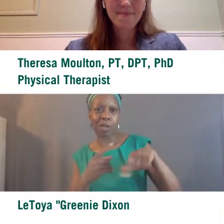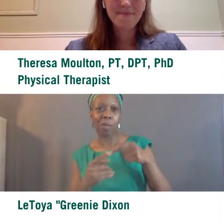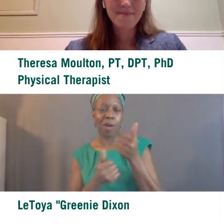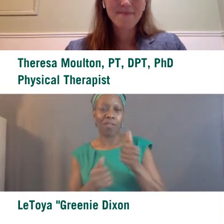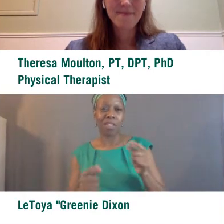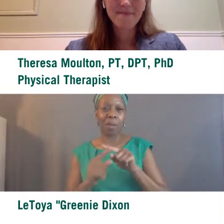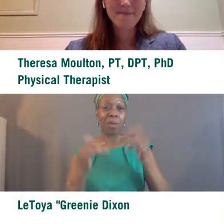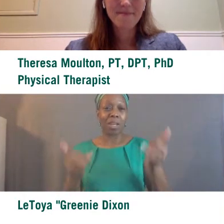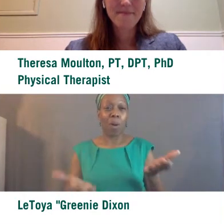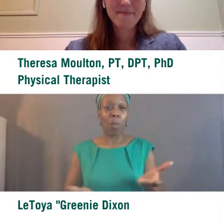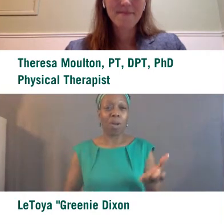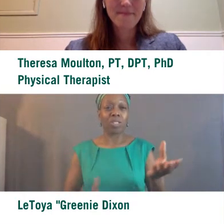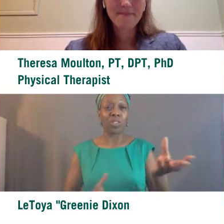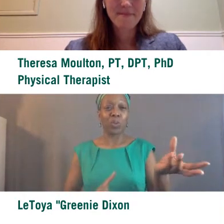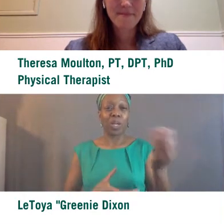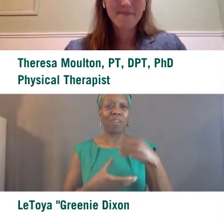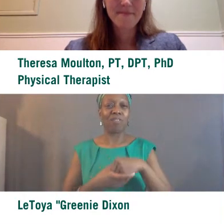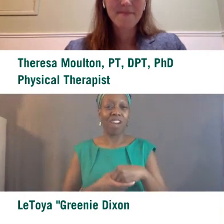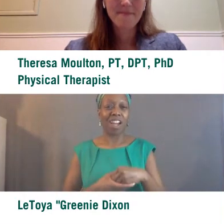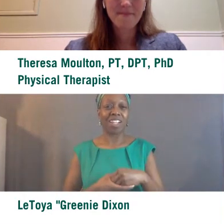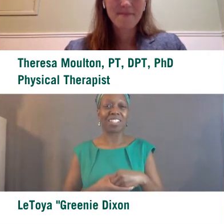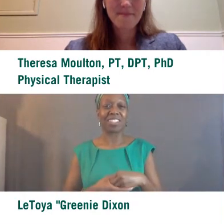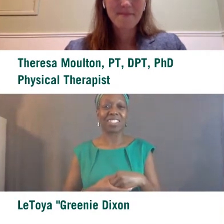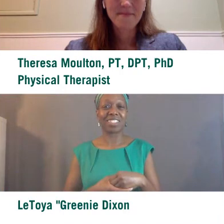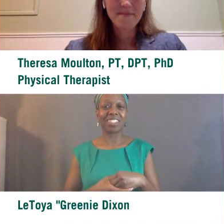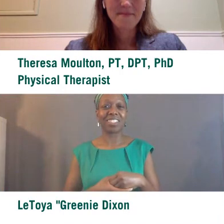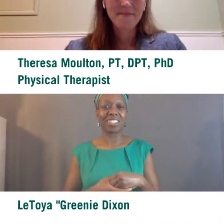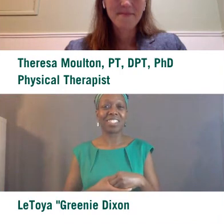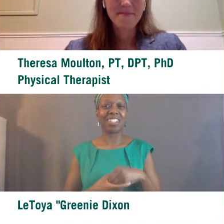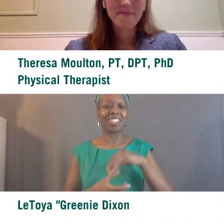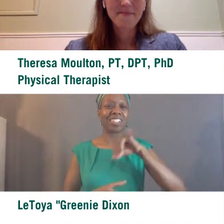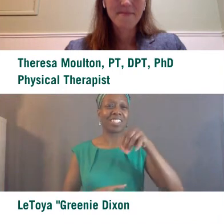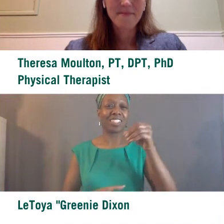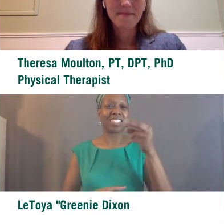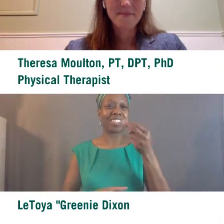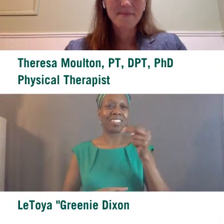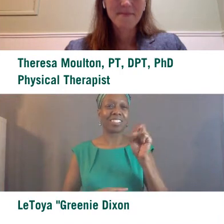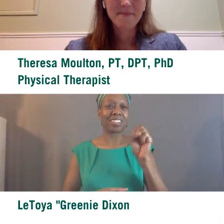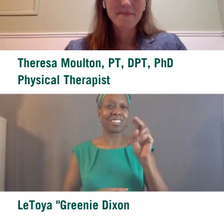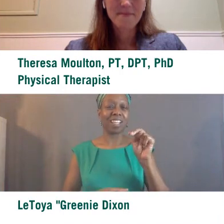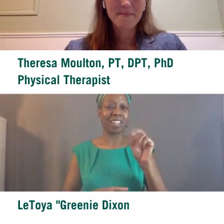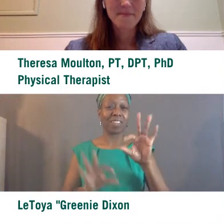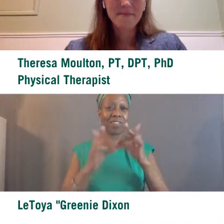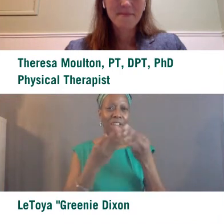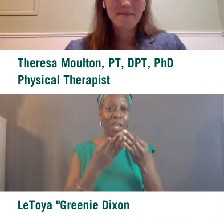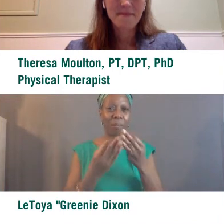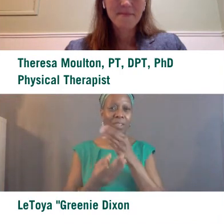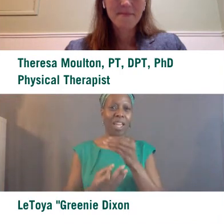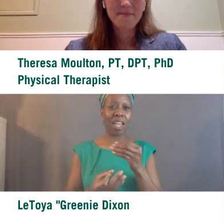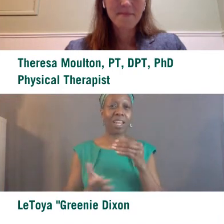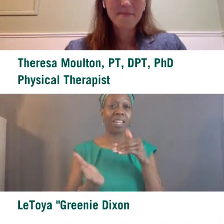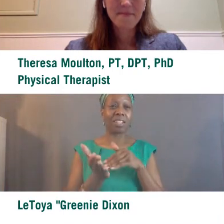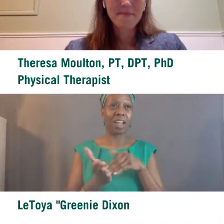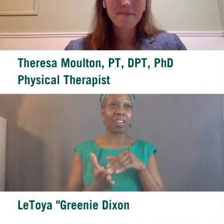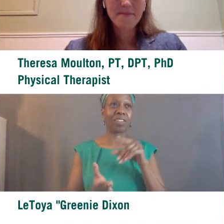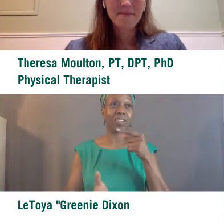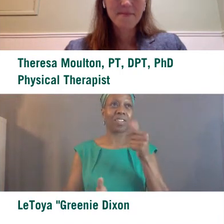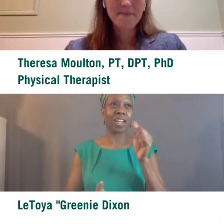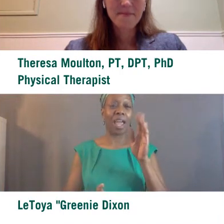and I'll invite Dr. Gaebler to stay on with me as well. And we're really excited for the Johnson family to be joining us.